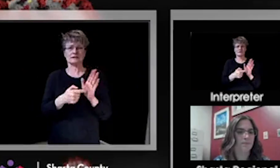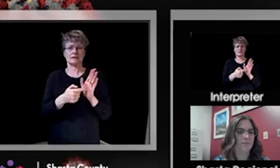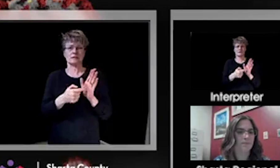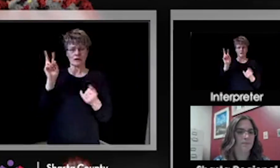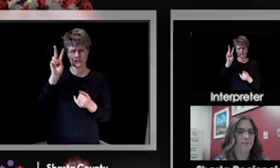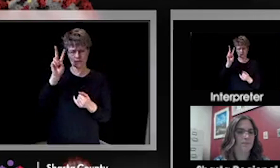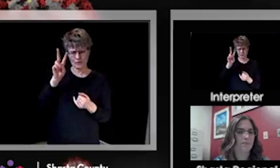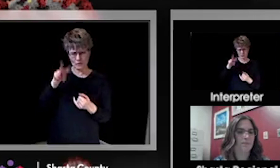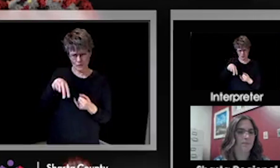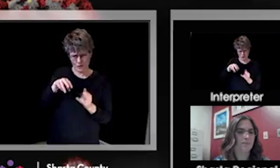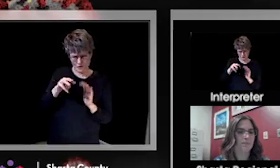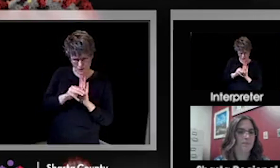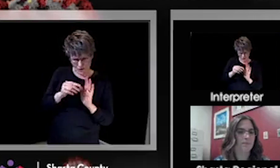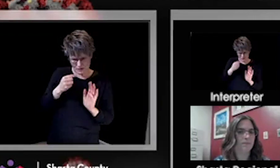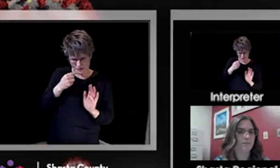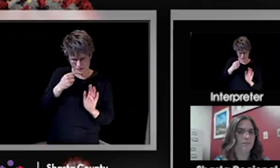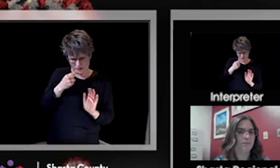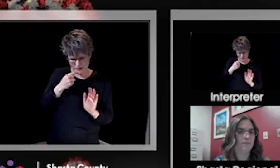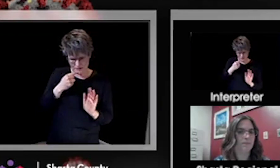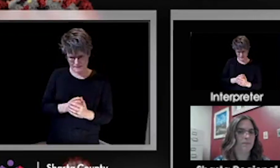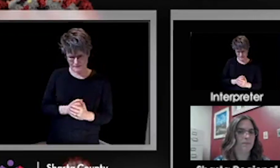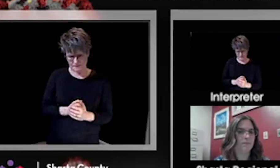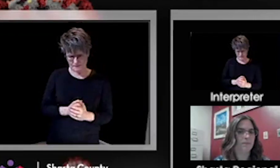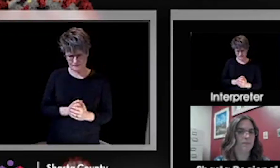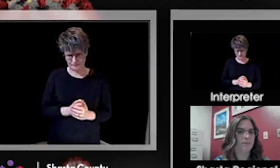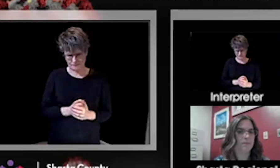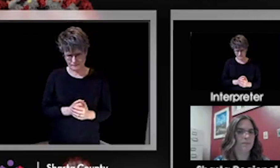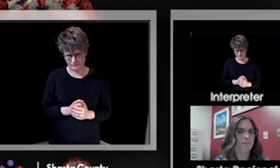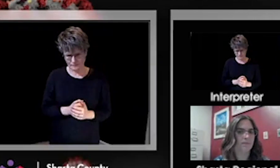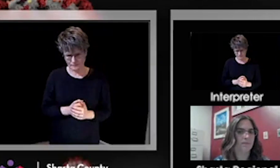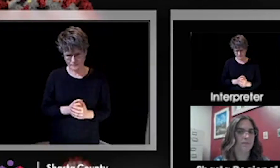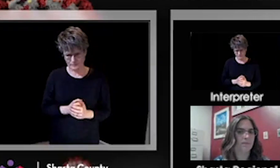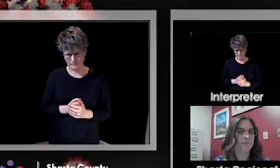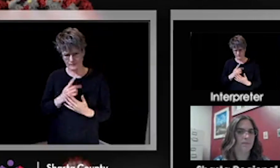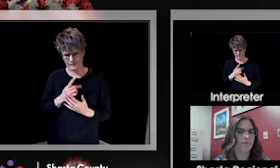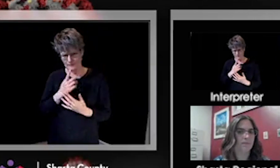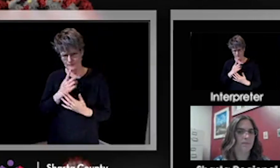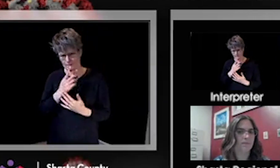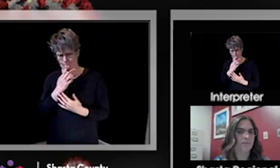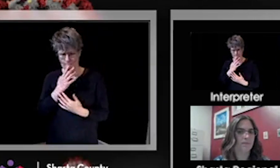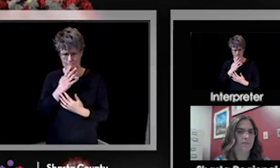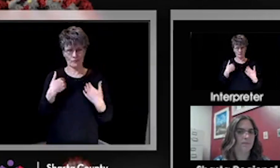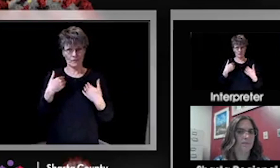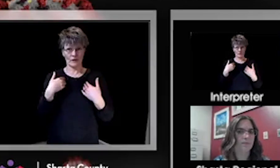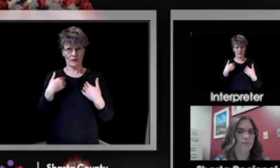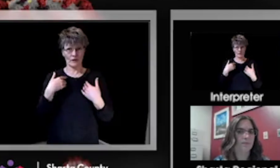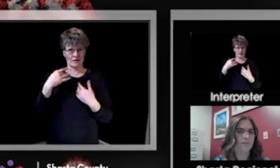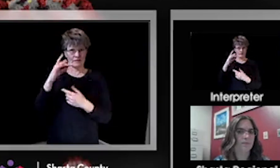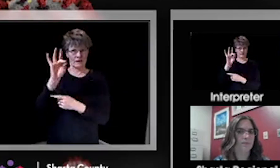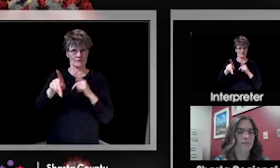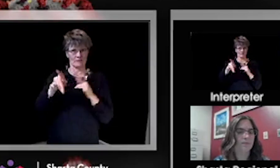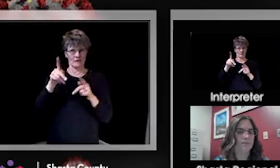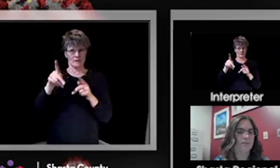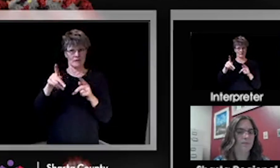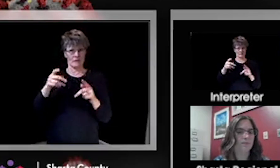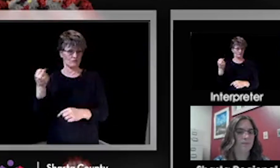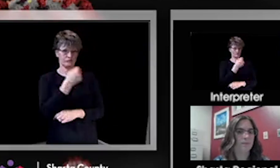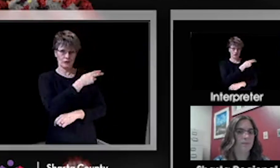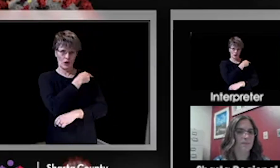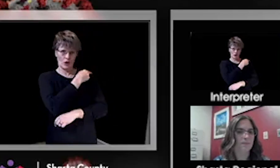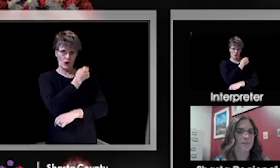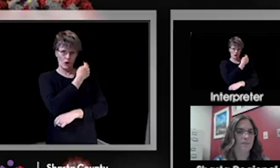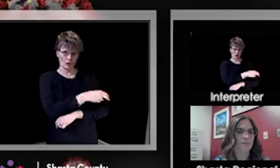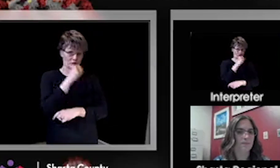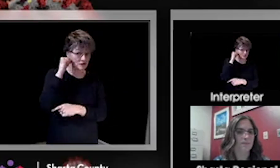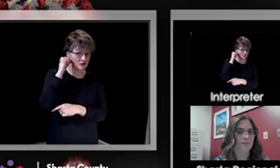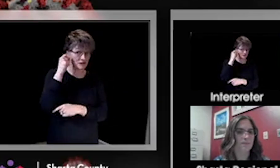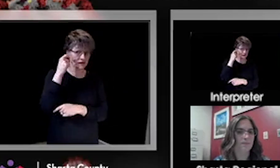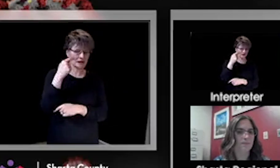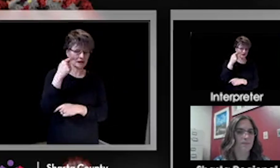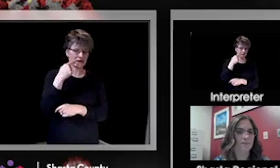it says we have 8 hospitalizations yesterday, predicting 17 by the 20th and we know that